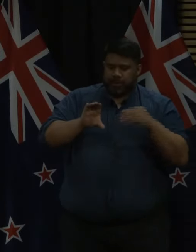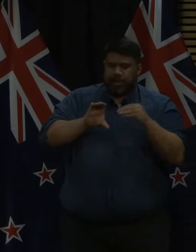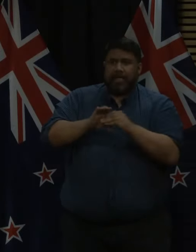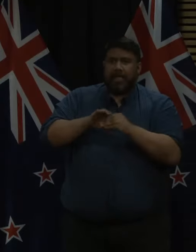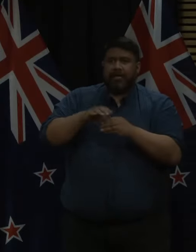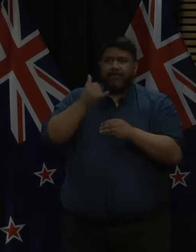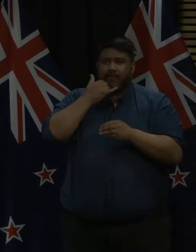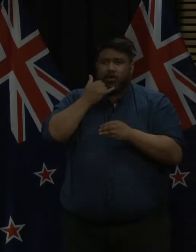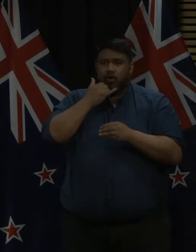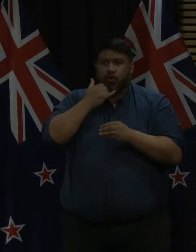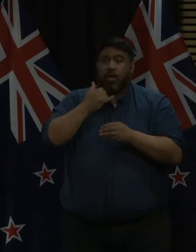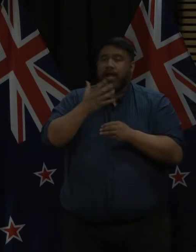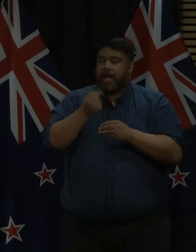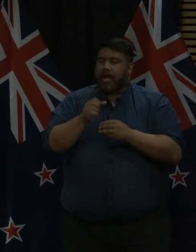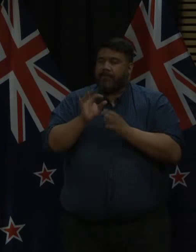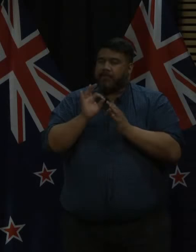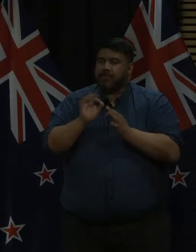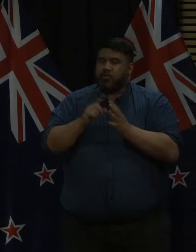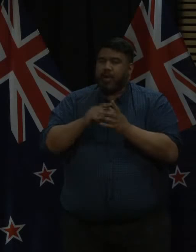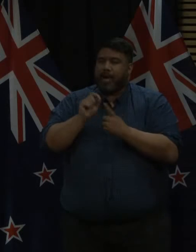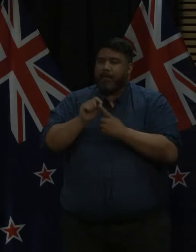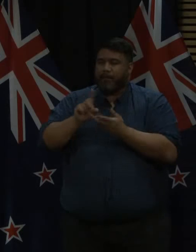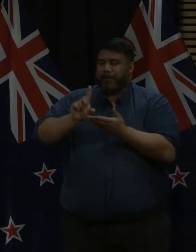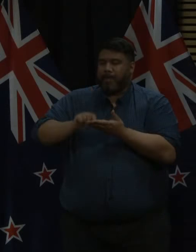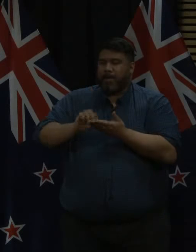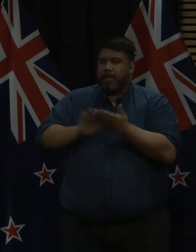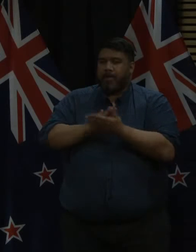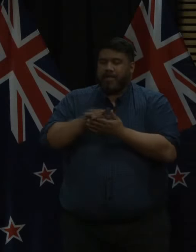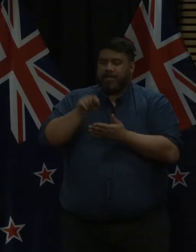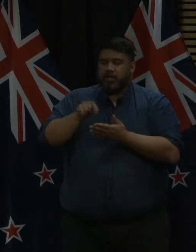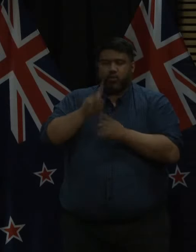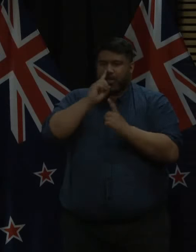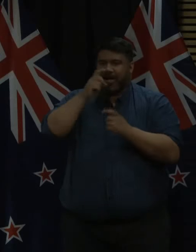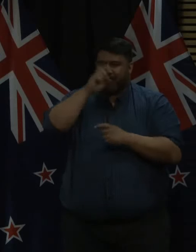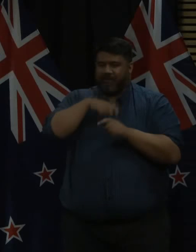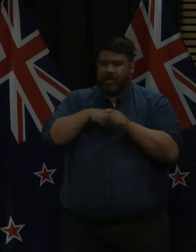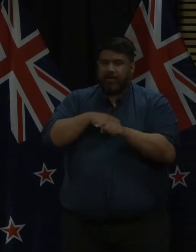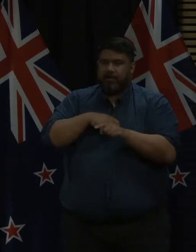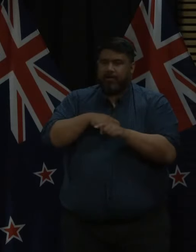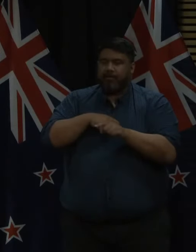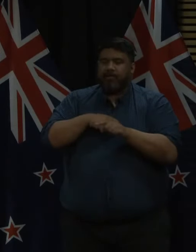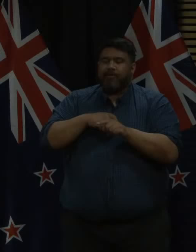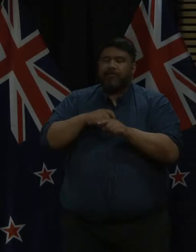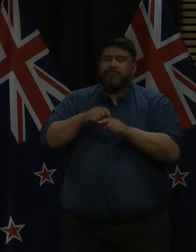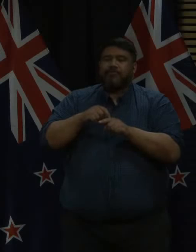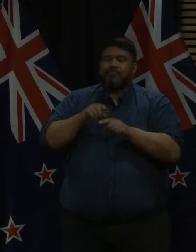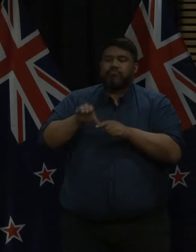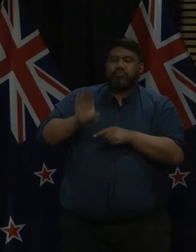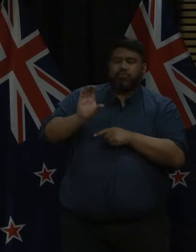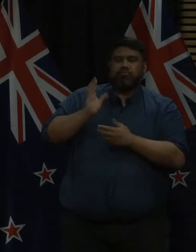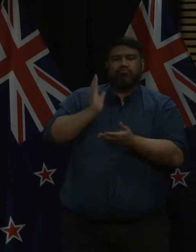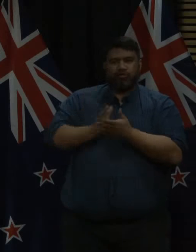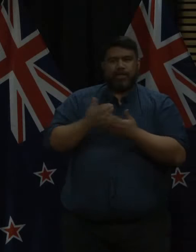carry attended legible form, we